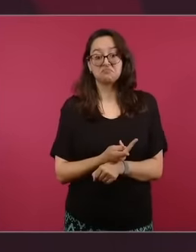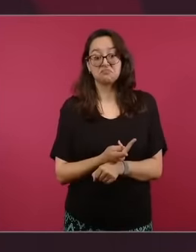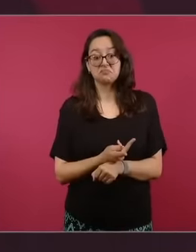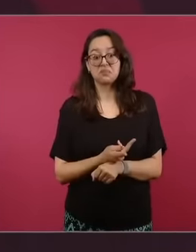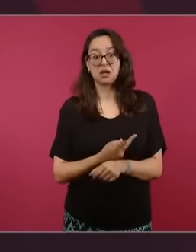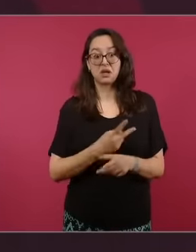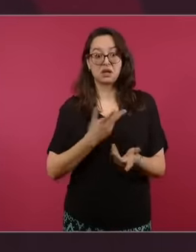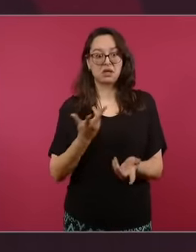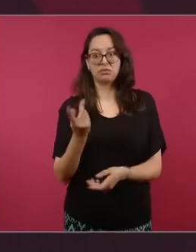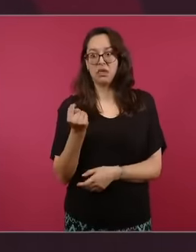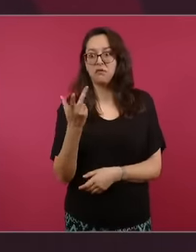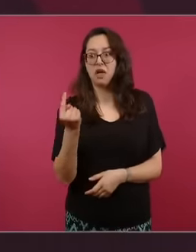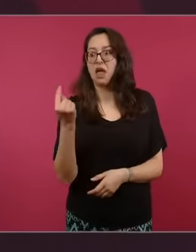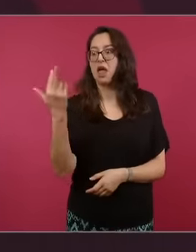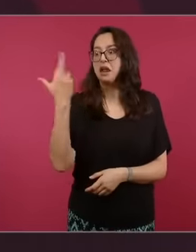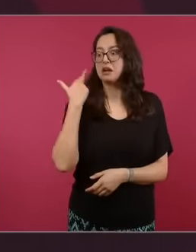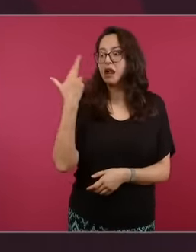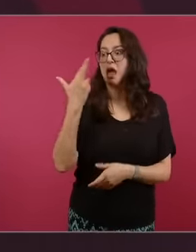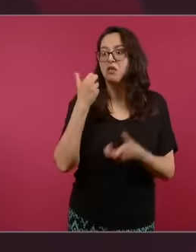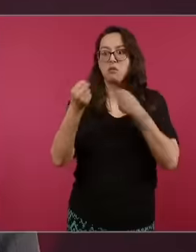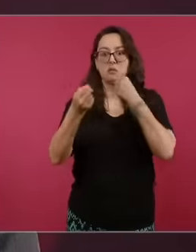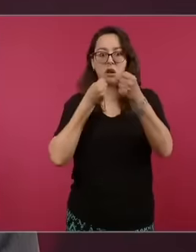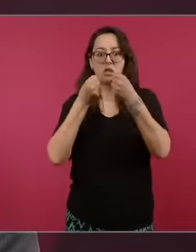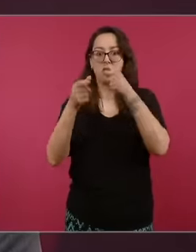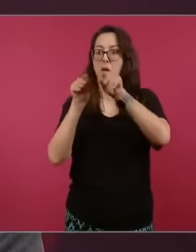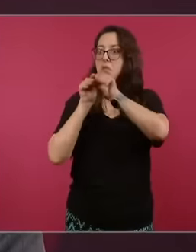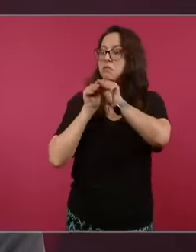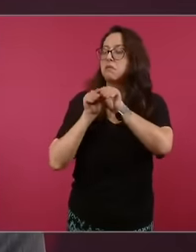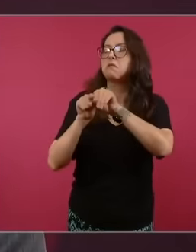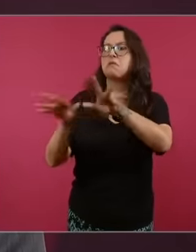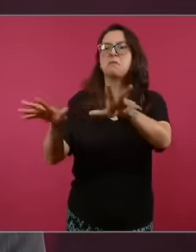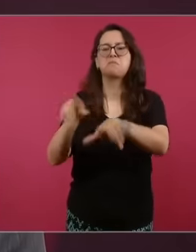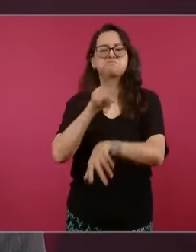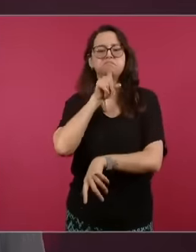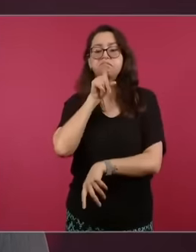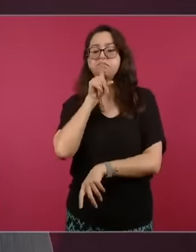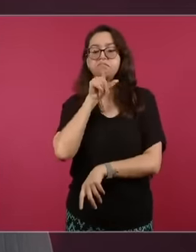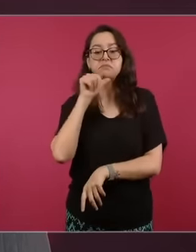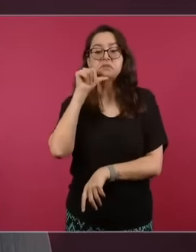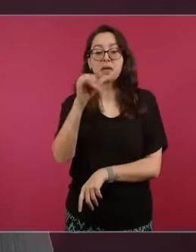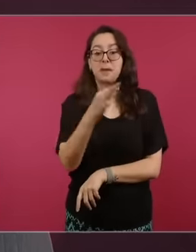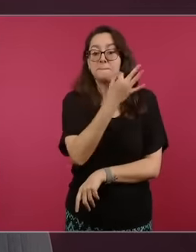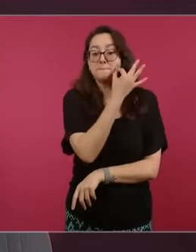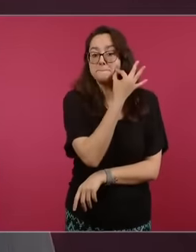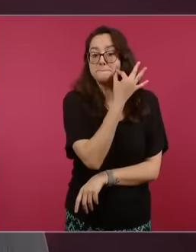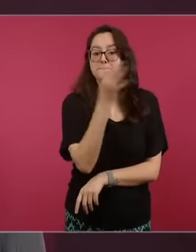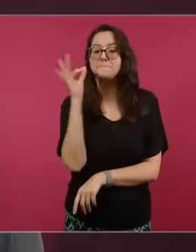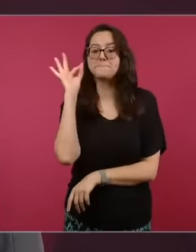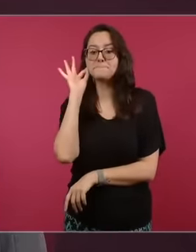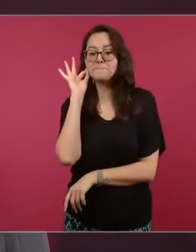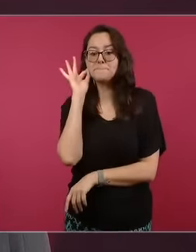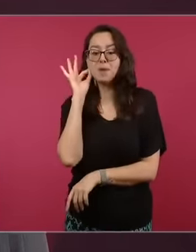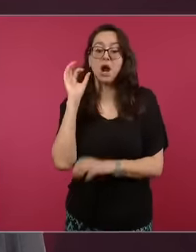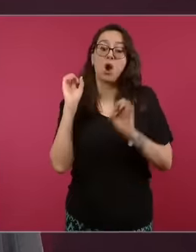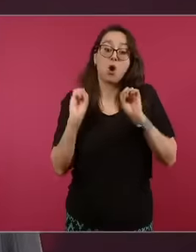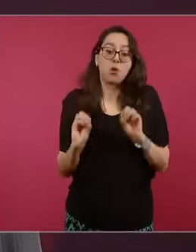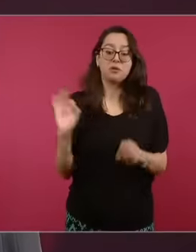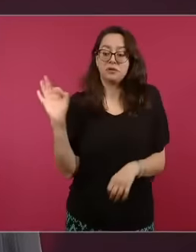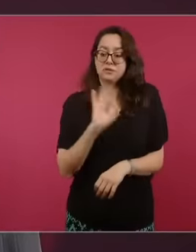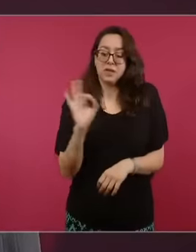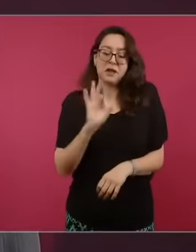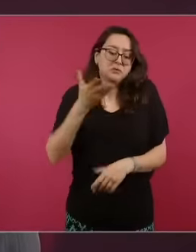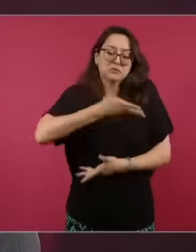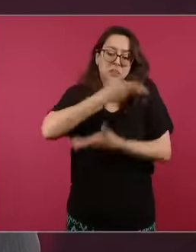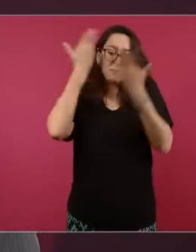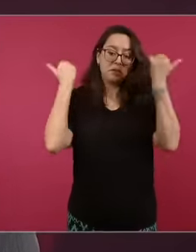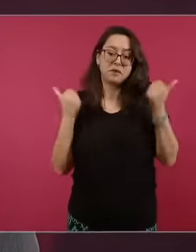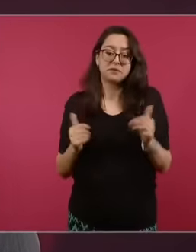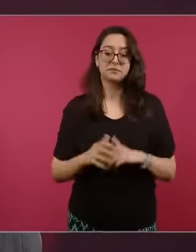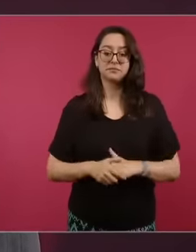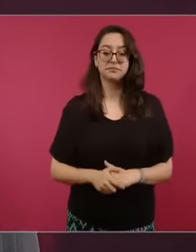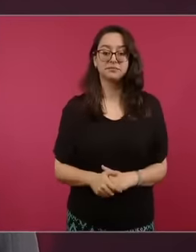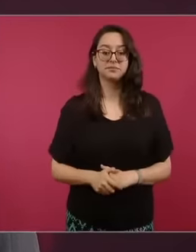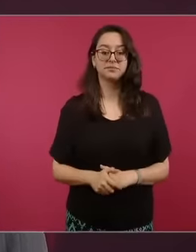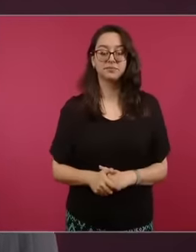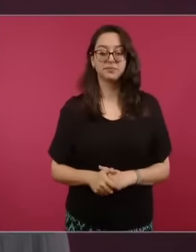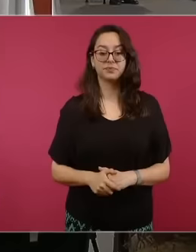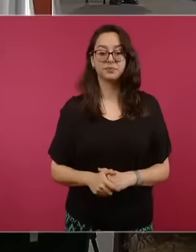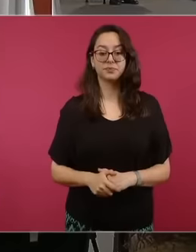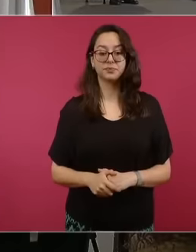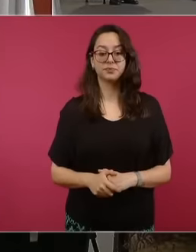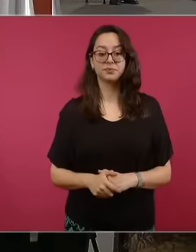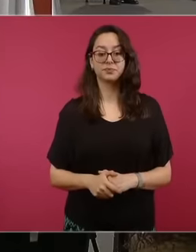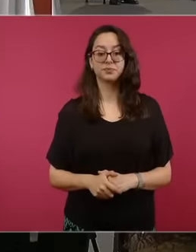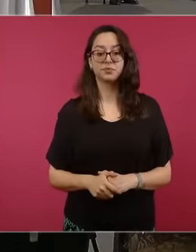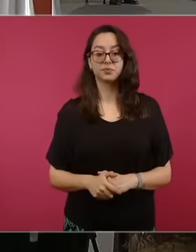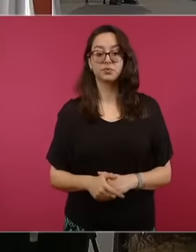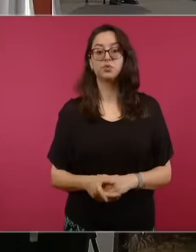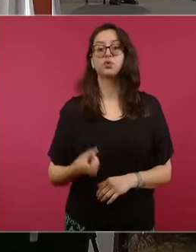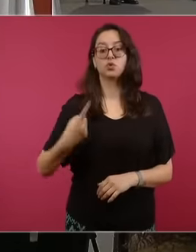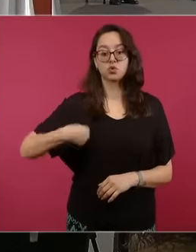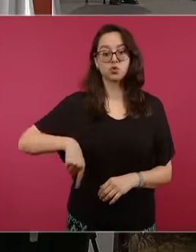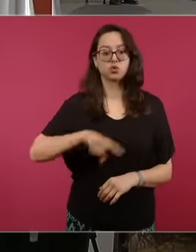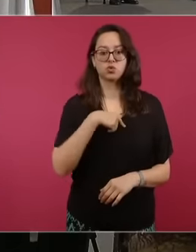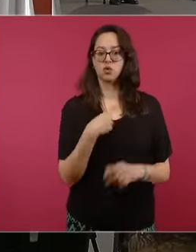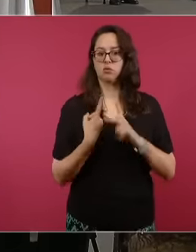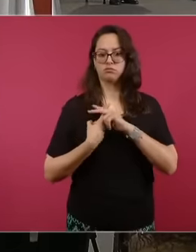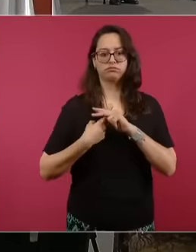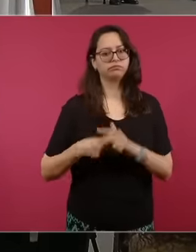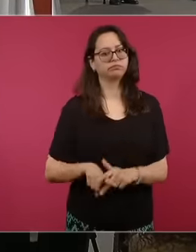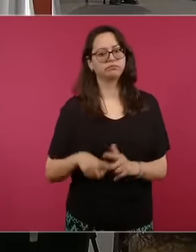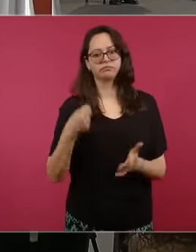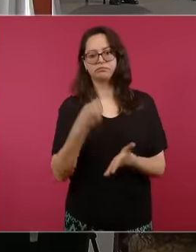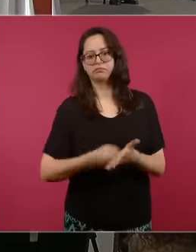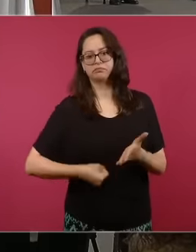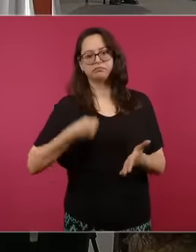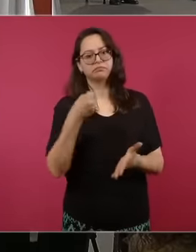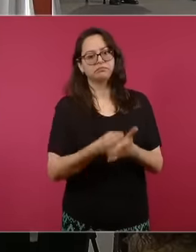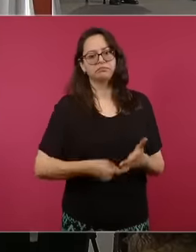media. They were silent or we were not known. We were the first to make it